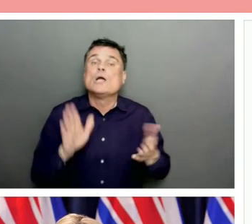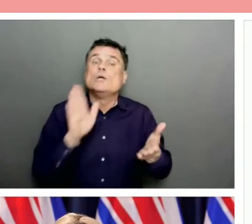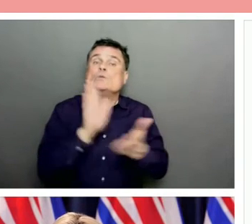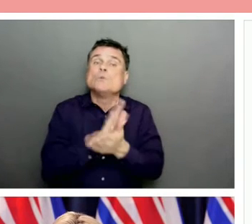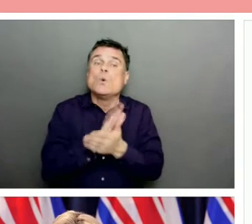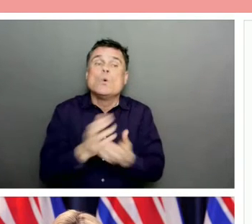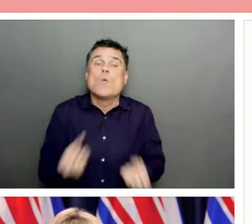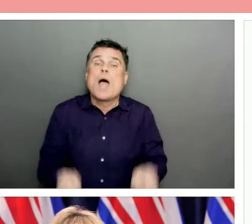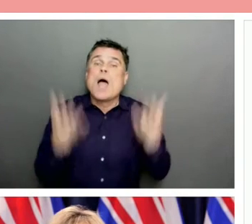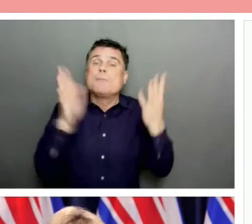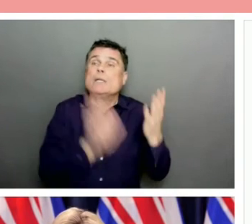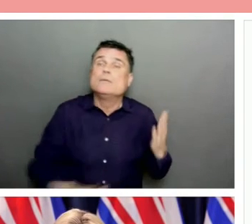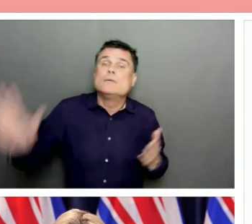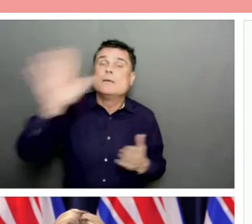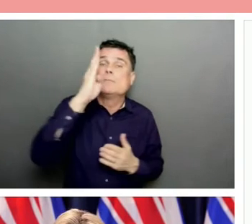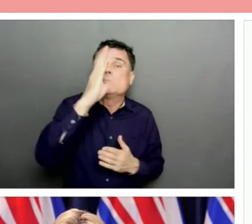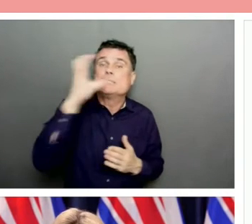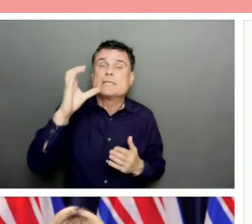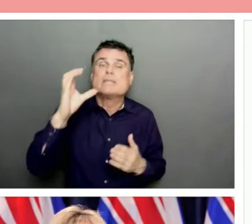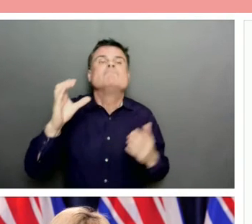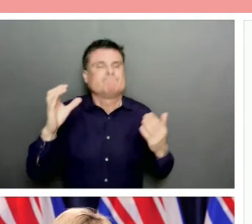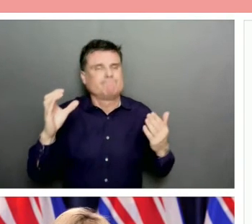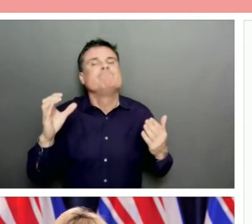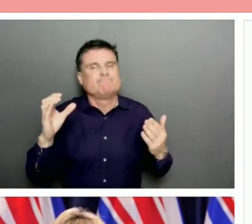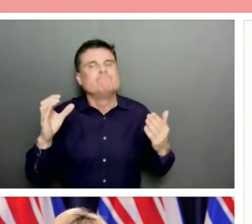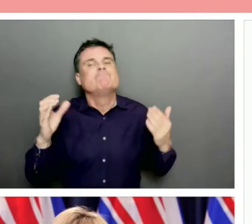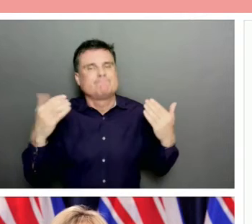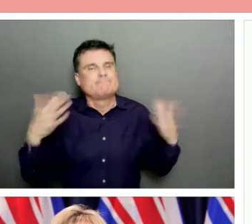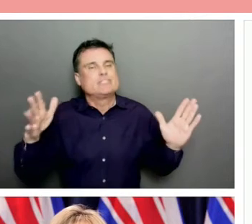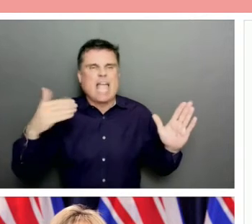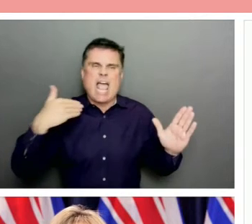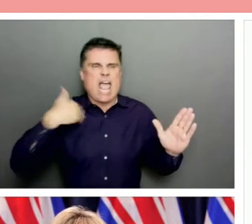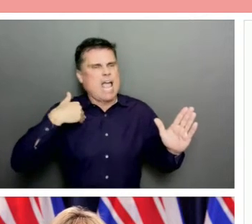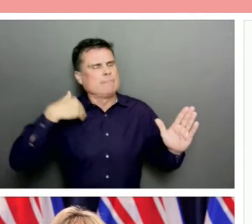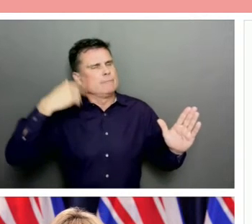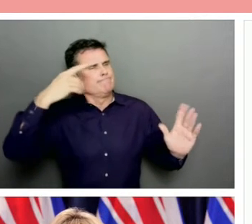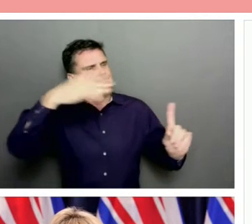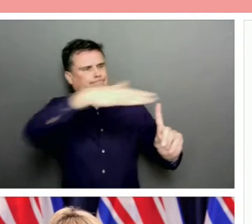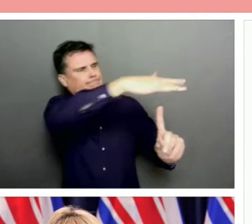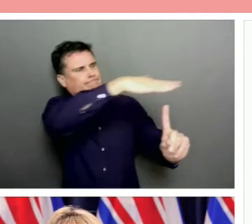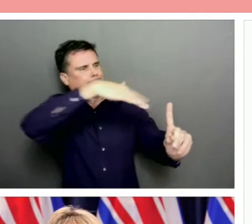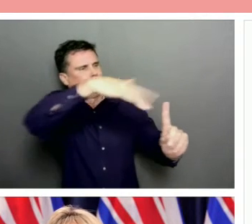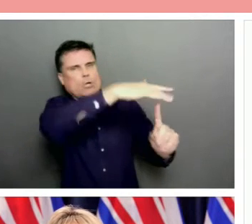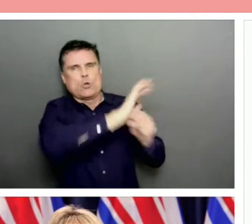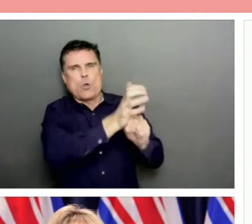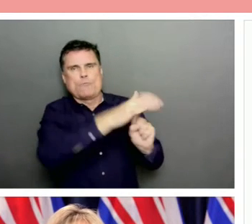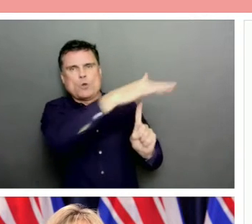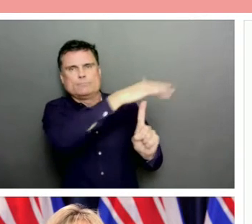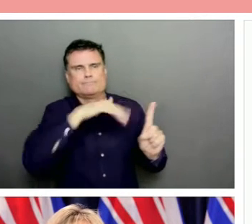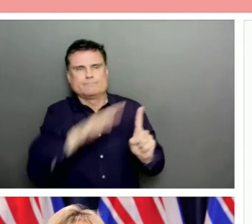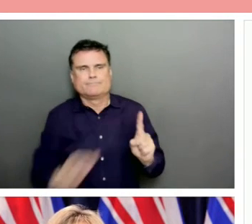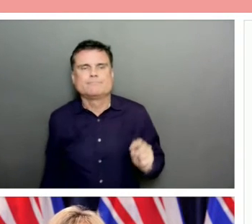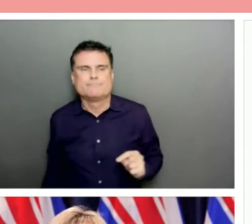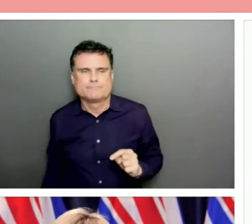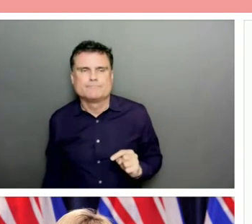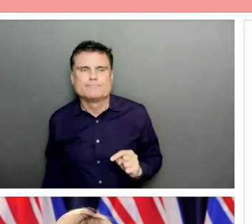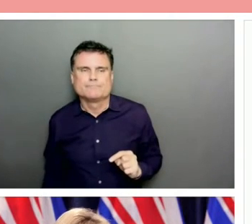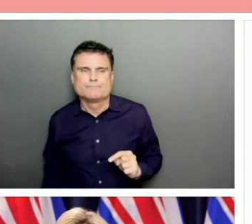That means that more than 7 in 10 schools have not had any people in the school when they've been potentially infectious to